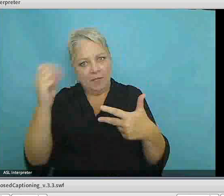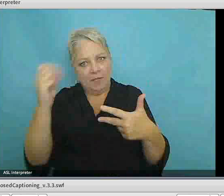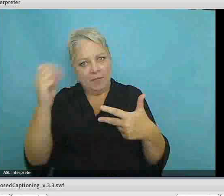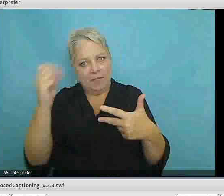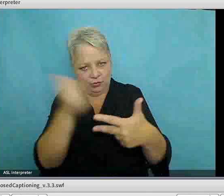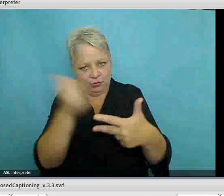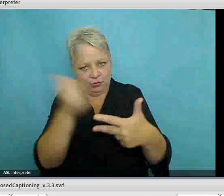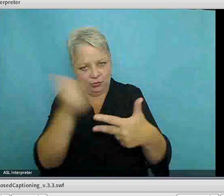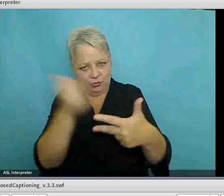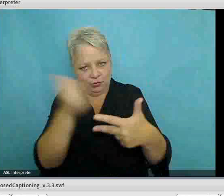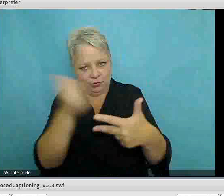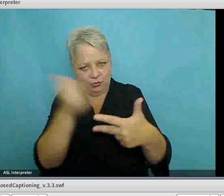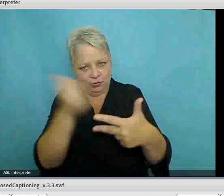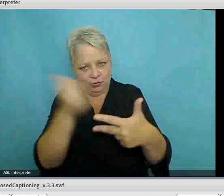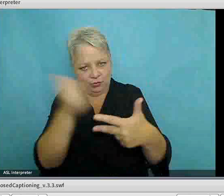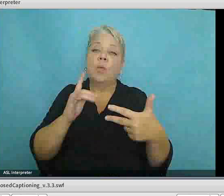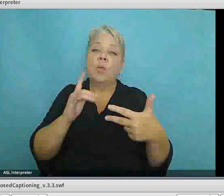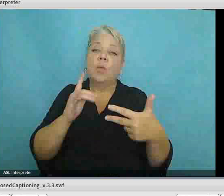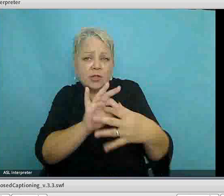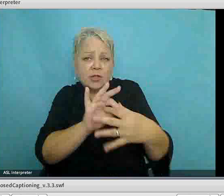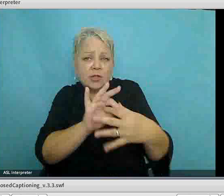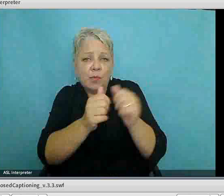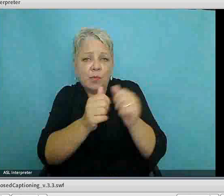and all of that will come through the health plan.